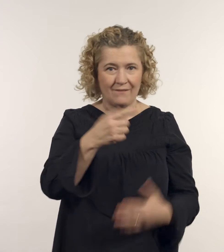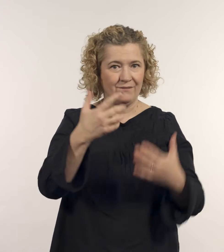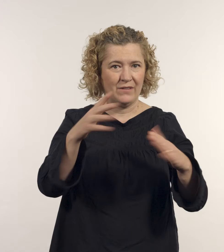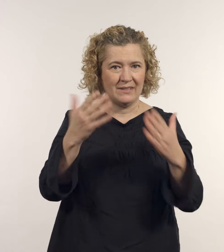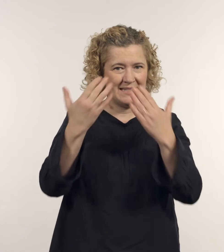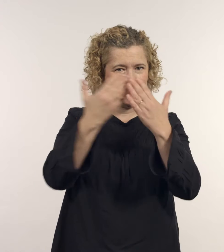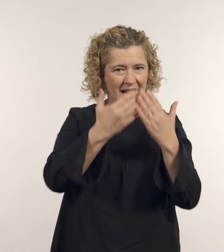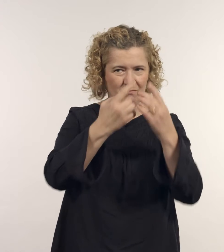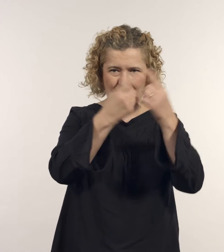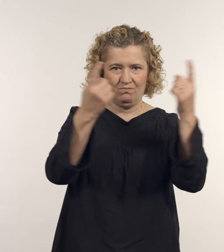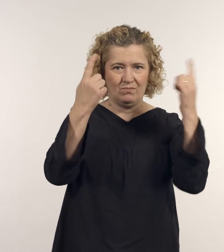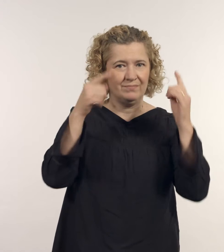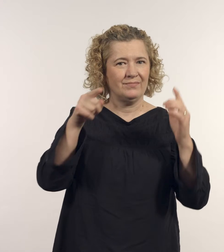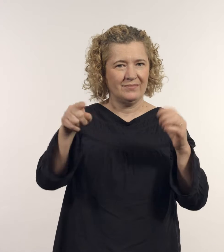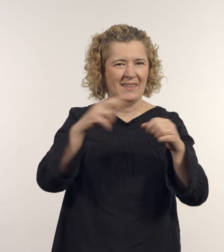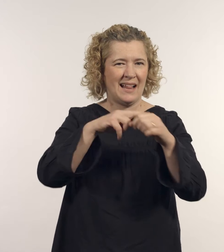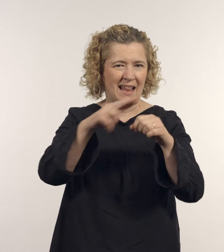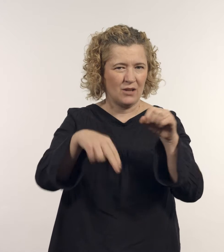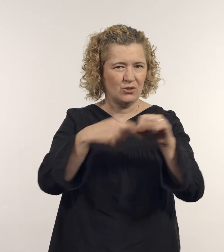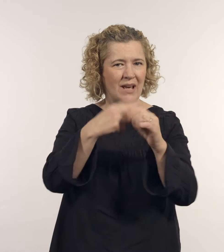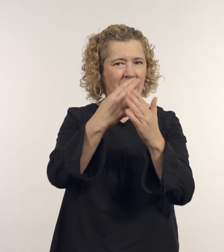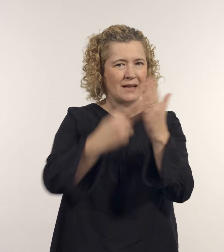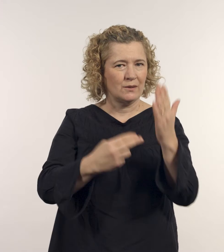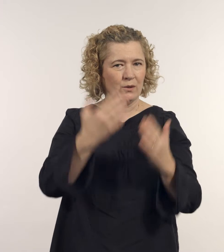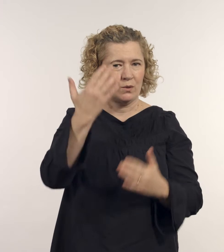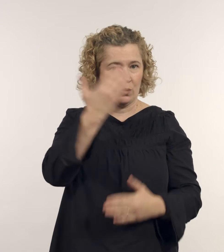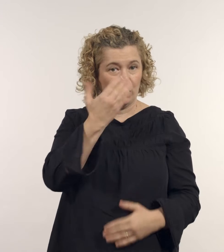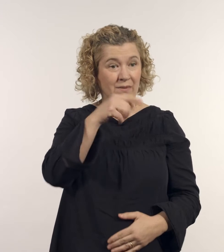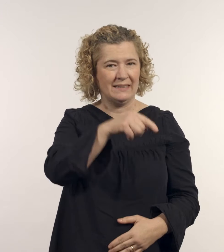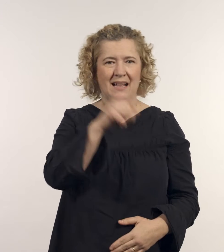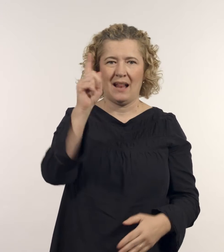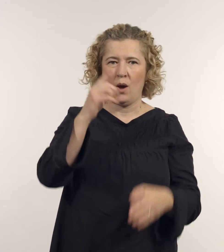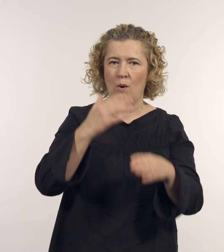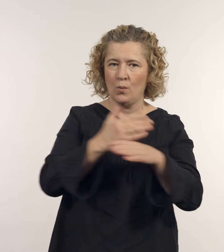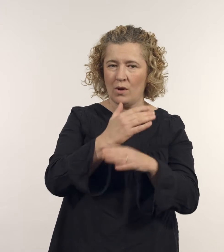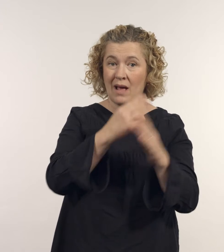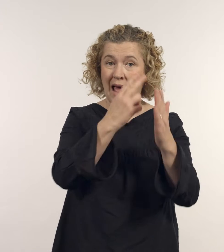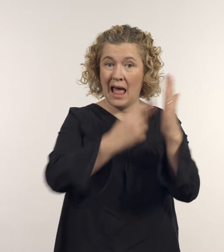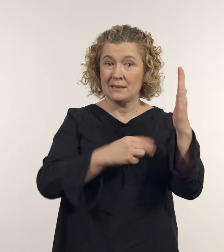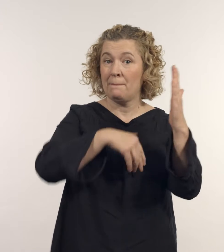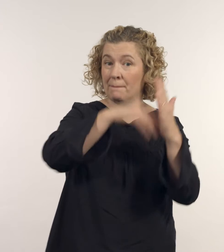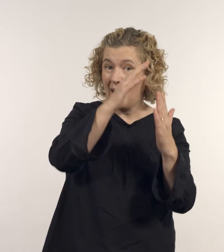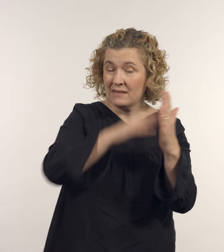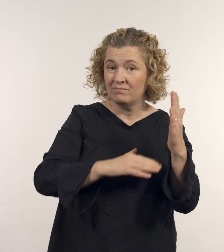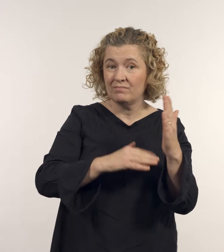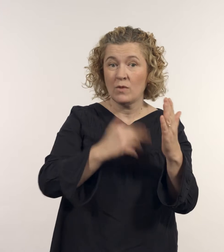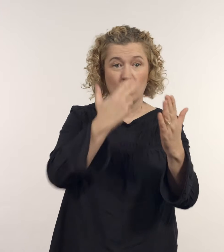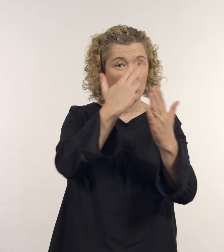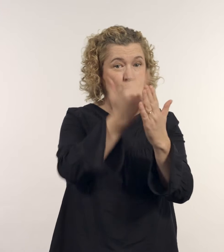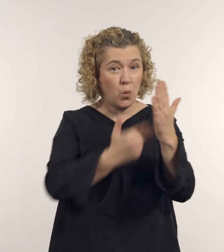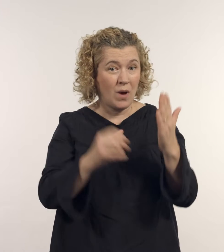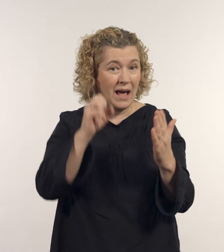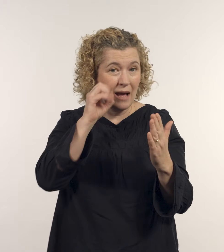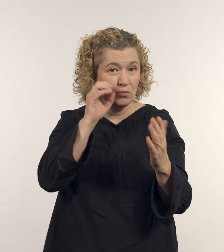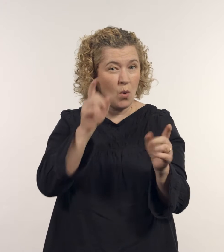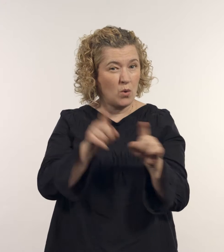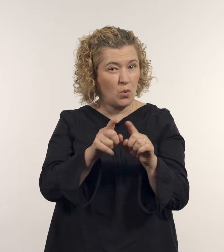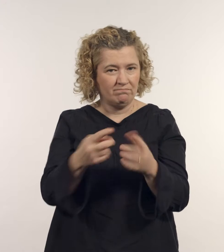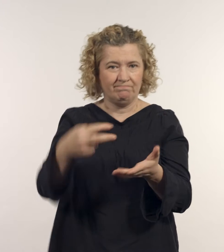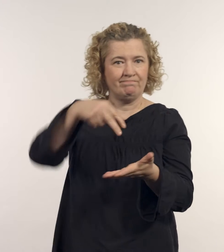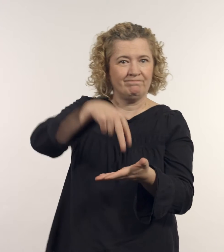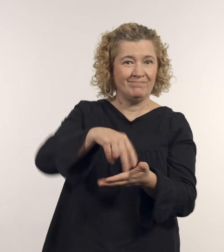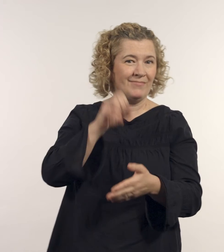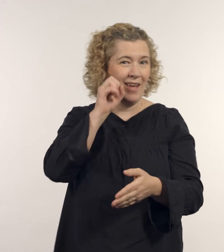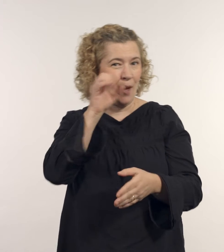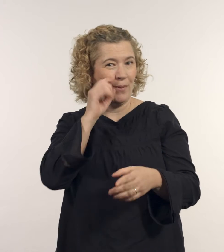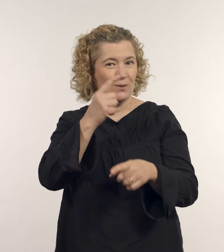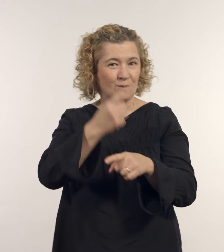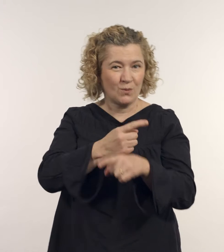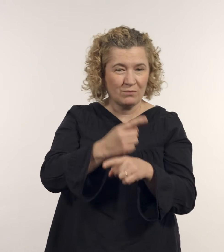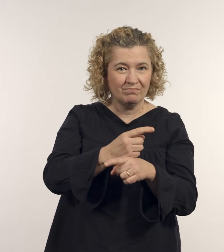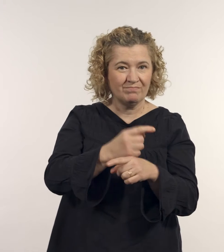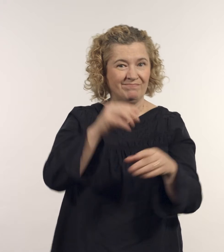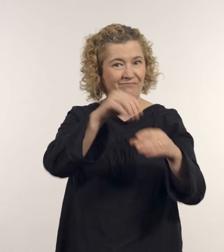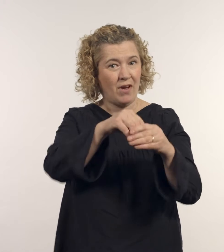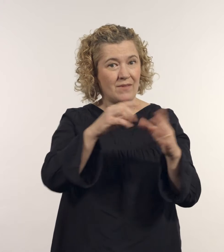A graduate of the National Art School, he is a painter, cartoonist, stand-up comedian and television and radio presenter,